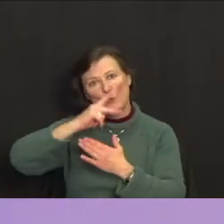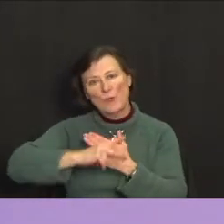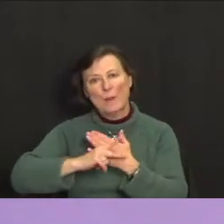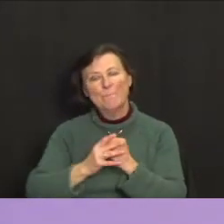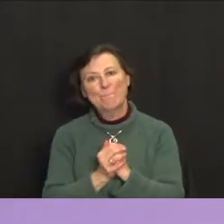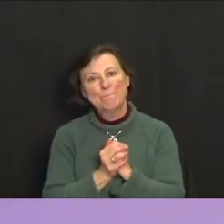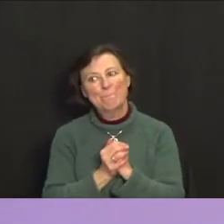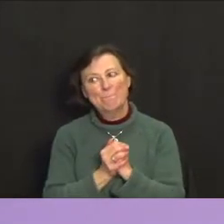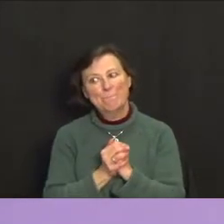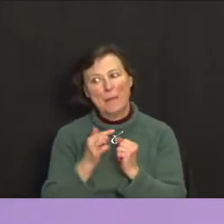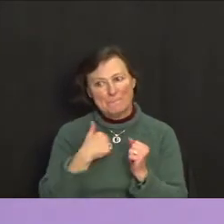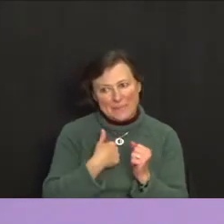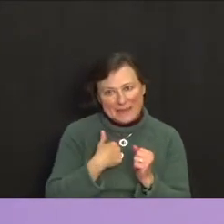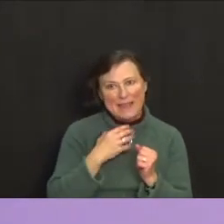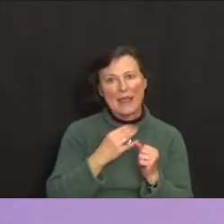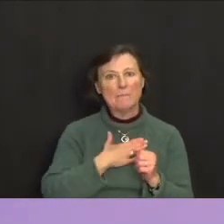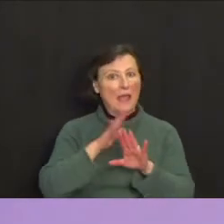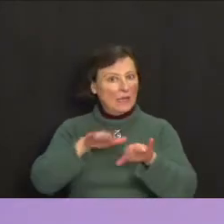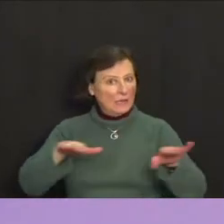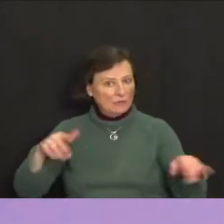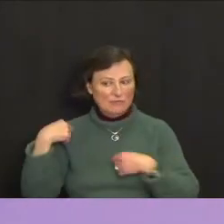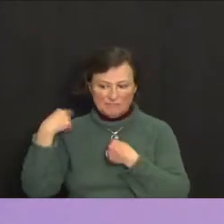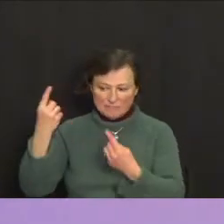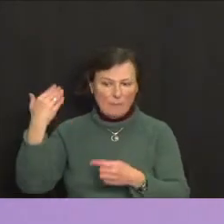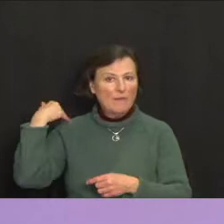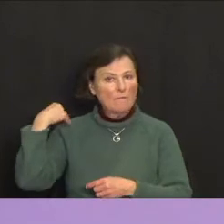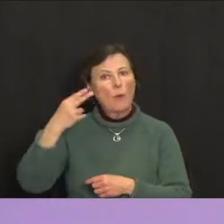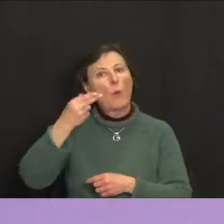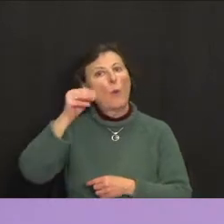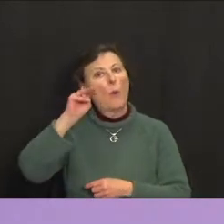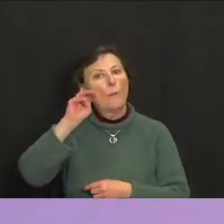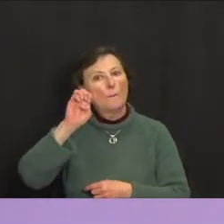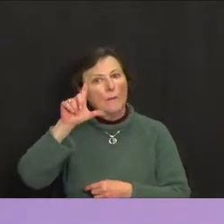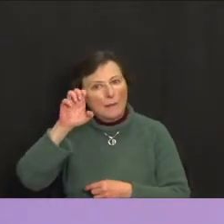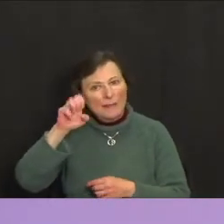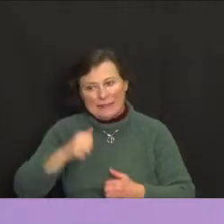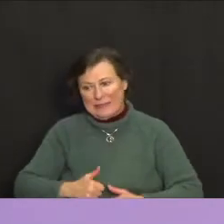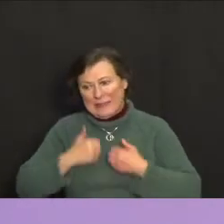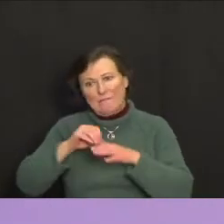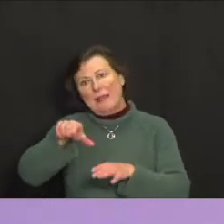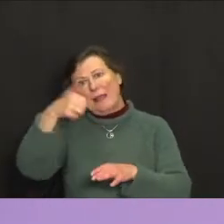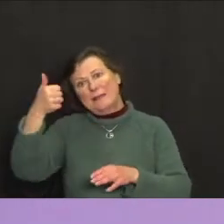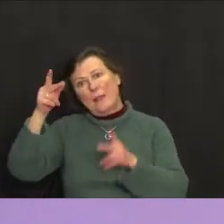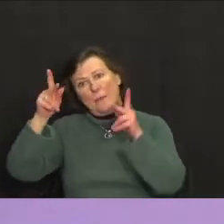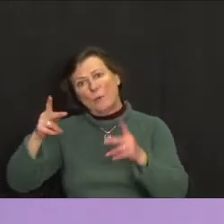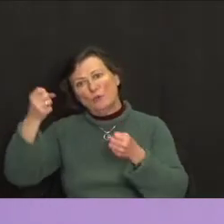Me and my children have been homeless, living in someone else's car for the past eight months.